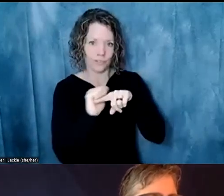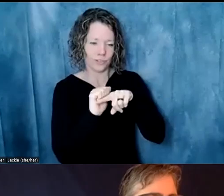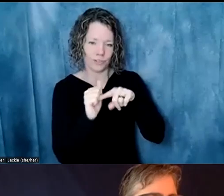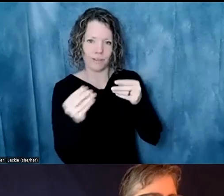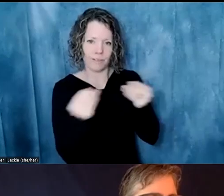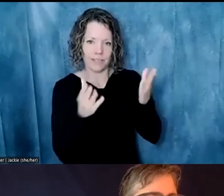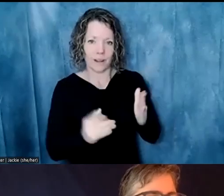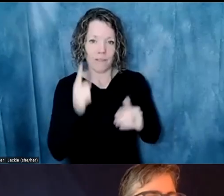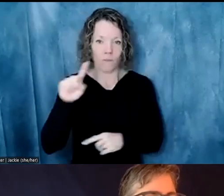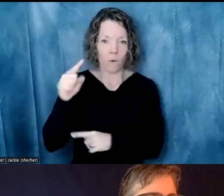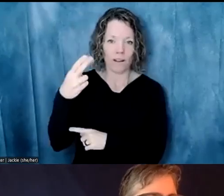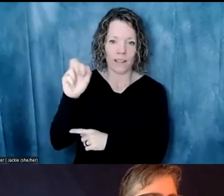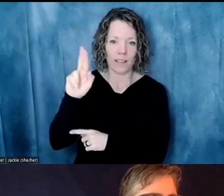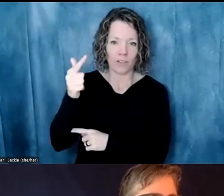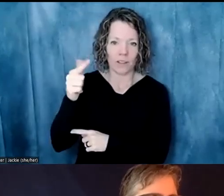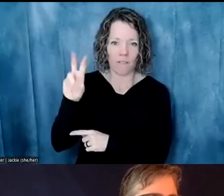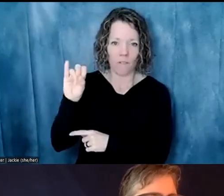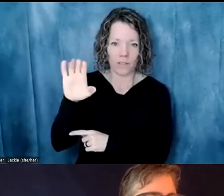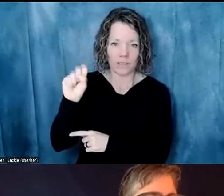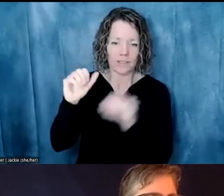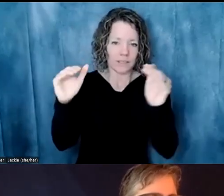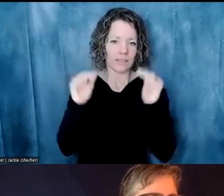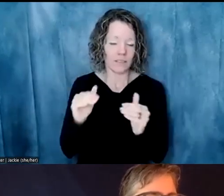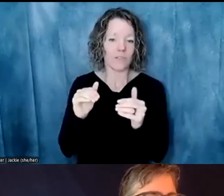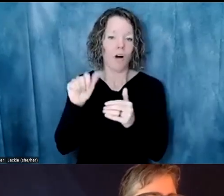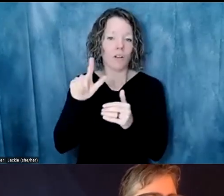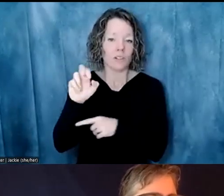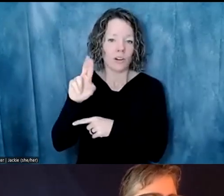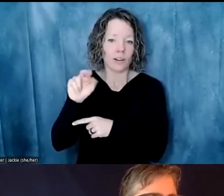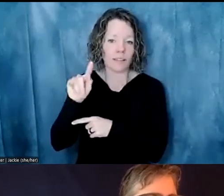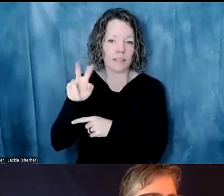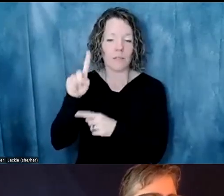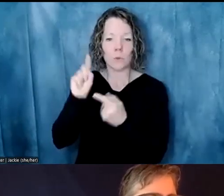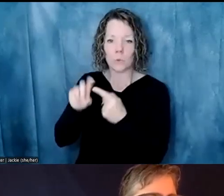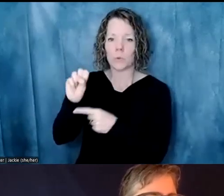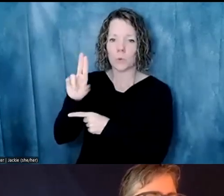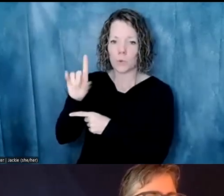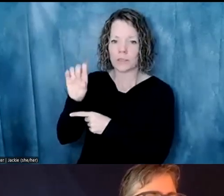Alternatives to Suicide, and Intentional Peer Support approaches. She's been a leader in